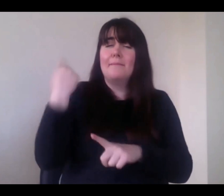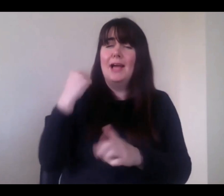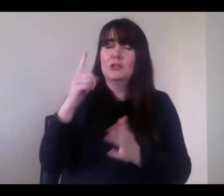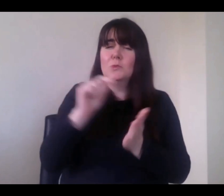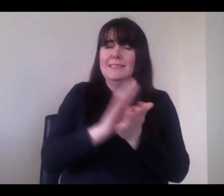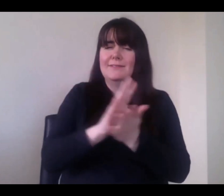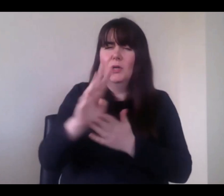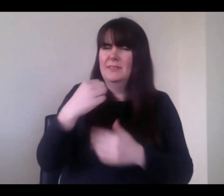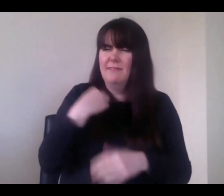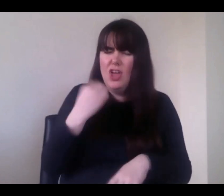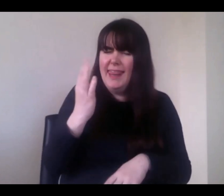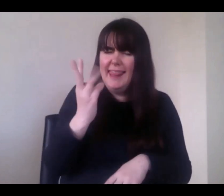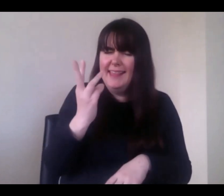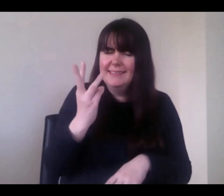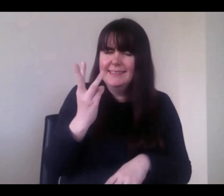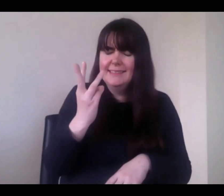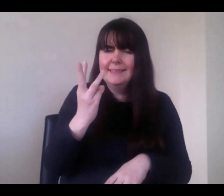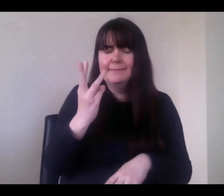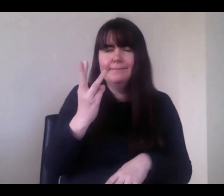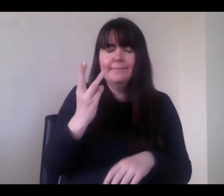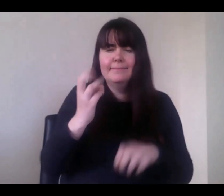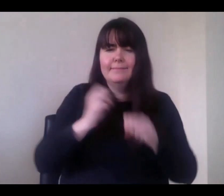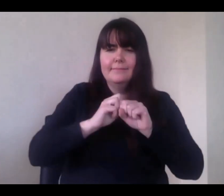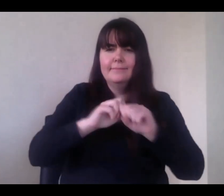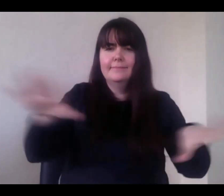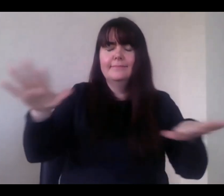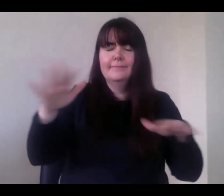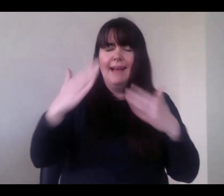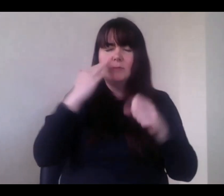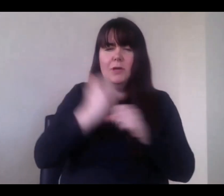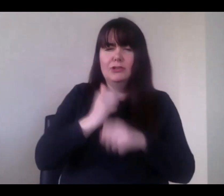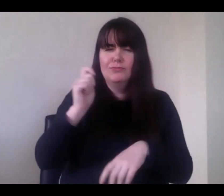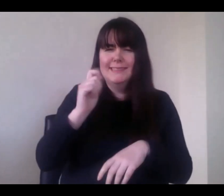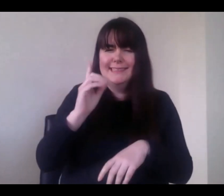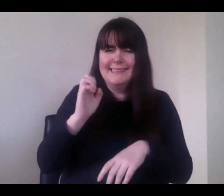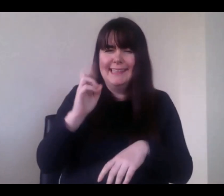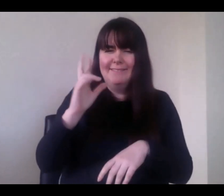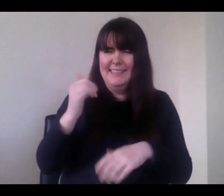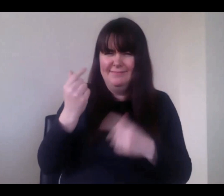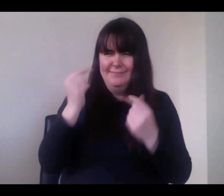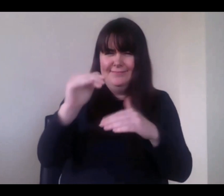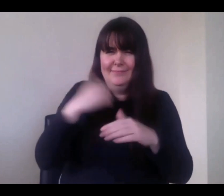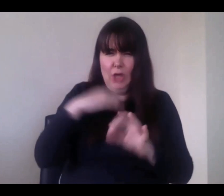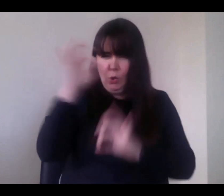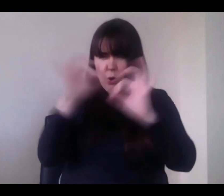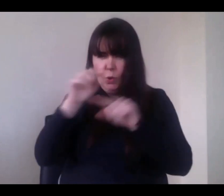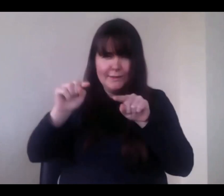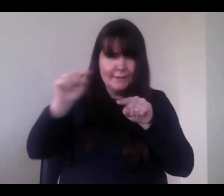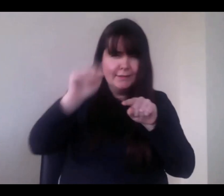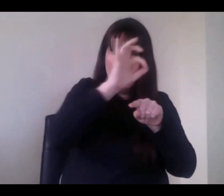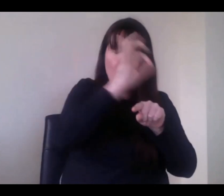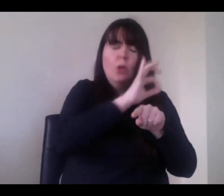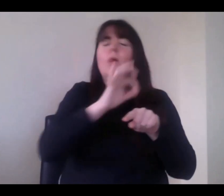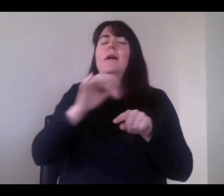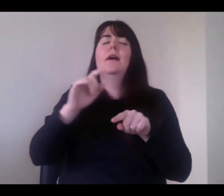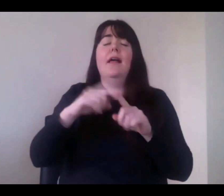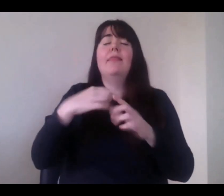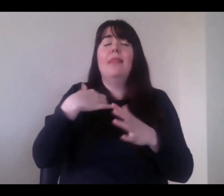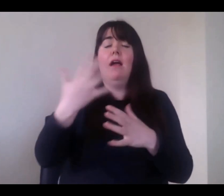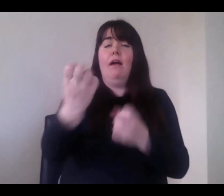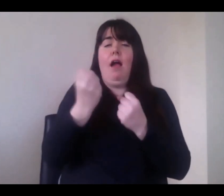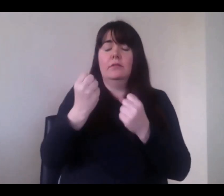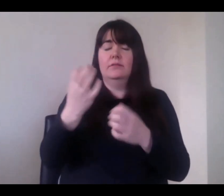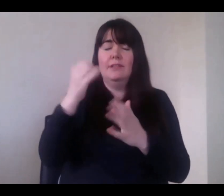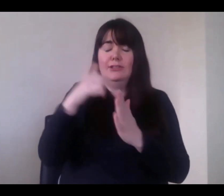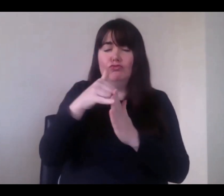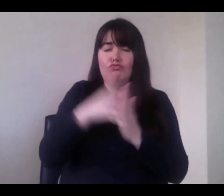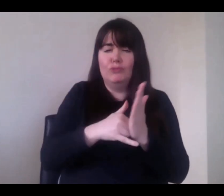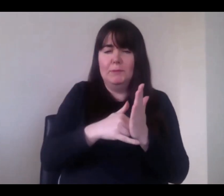get out of my mind. Now, in 2014, this was pre Waking the Feminists, and there was very little when I was